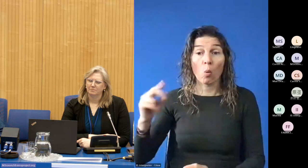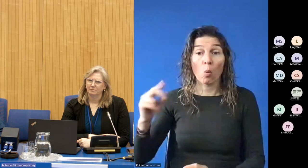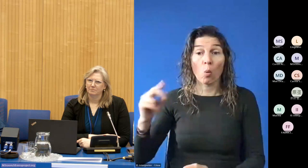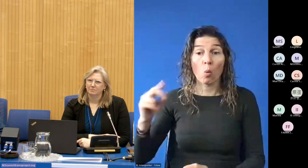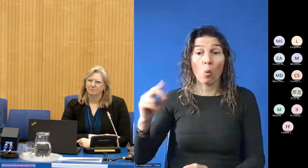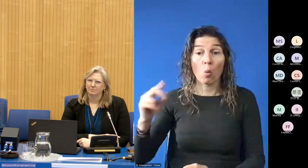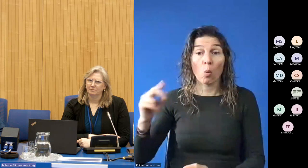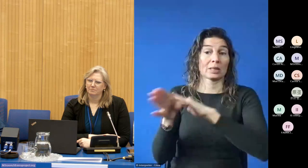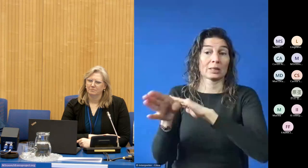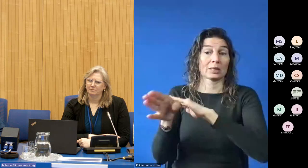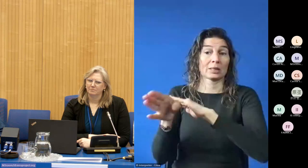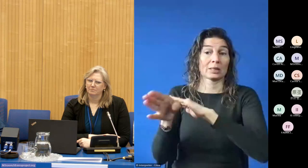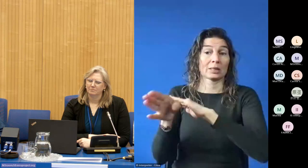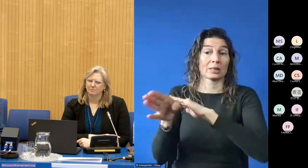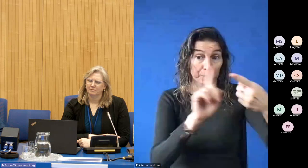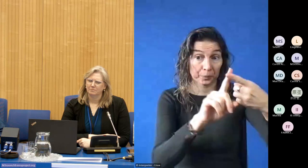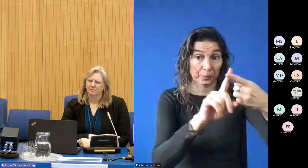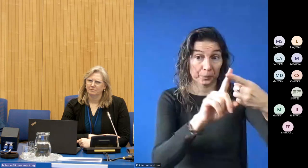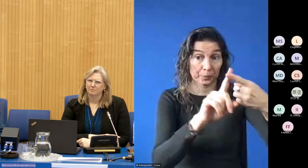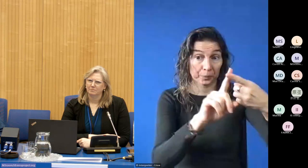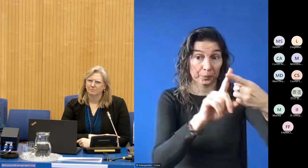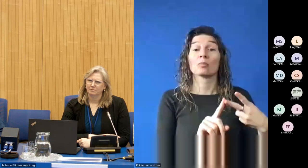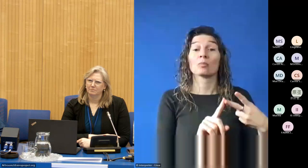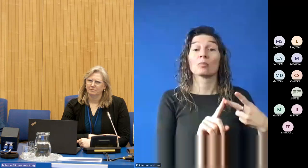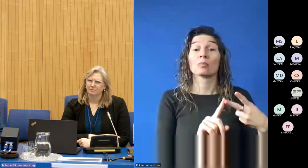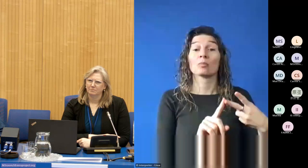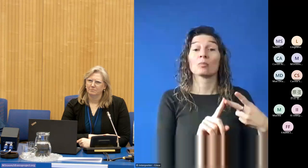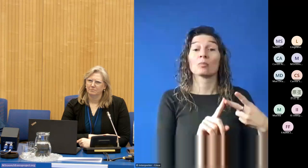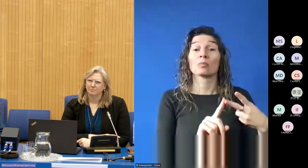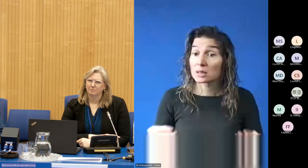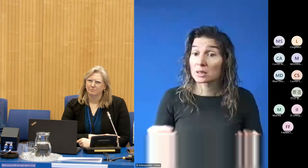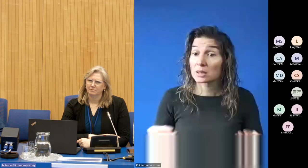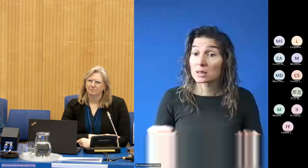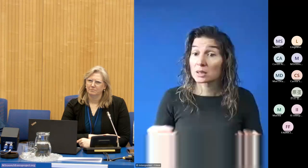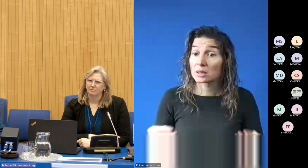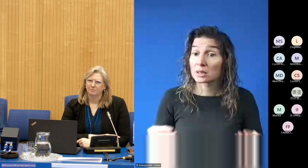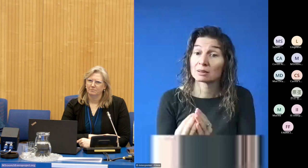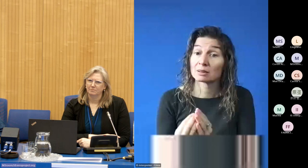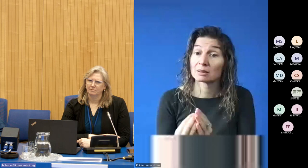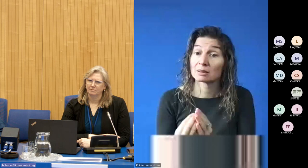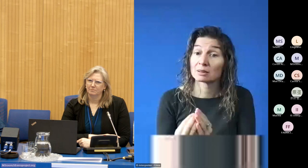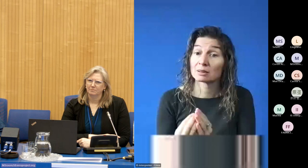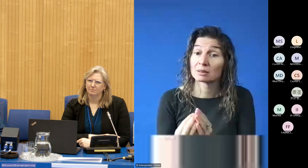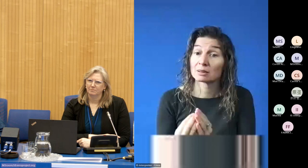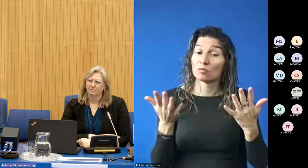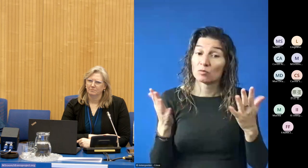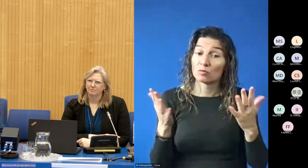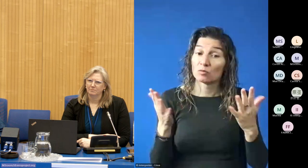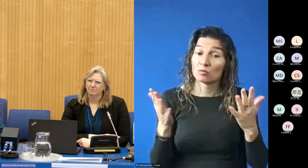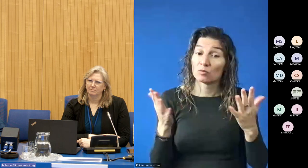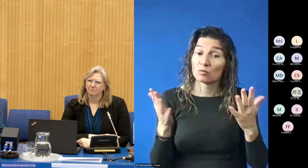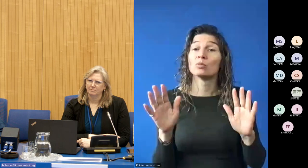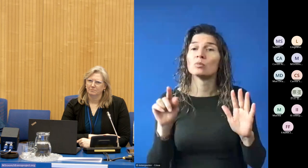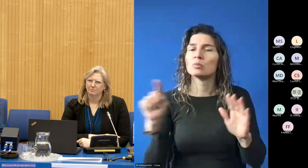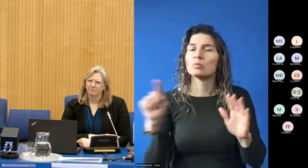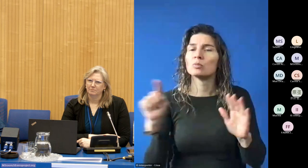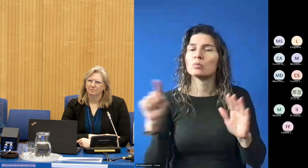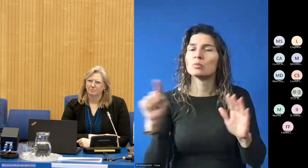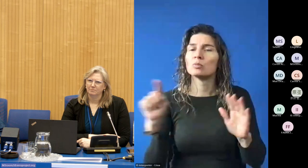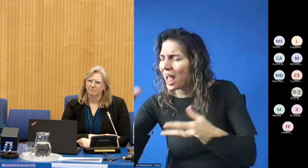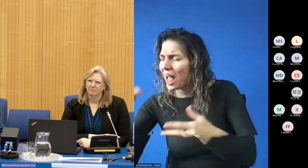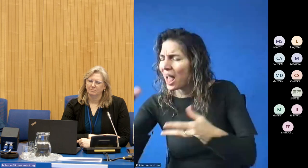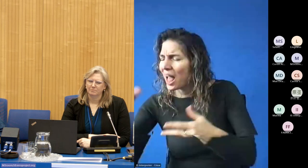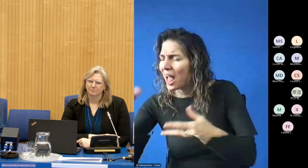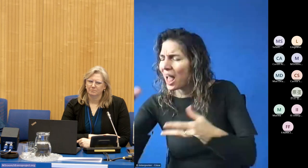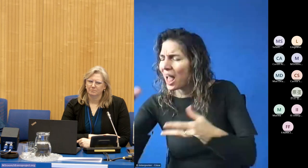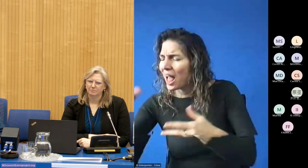materials to guide people who want to create sign language content and what are the requirements to